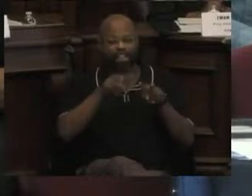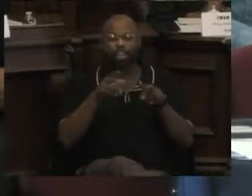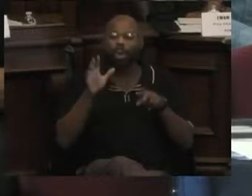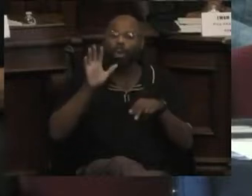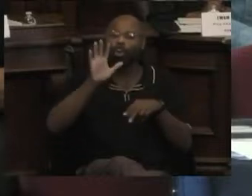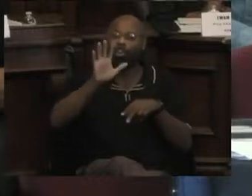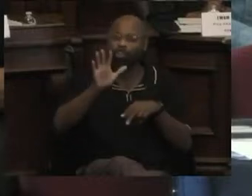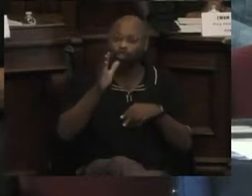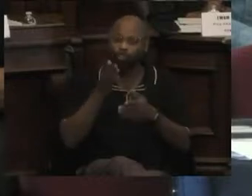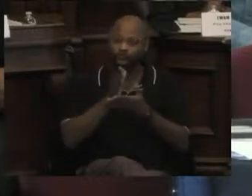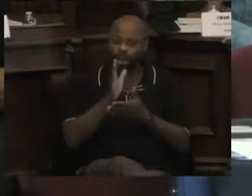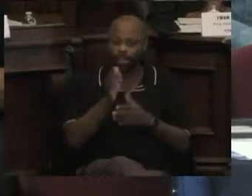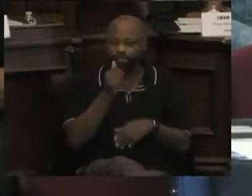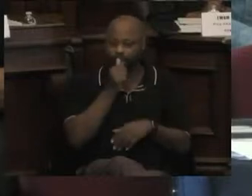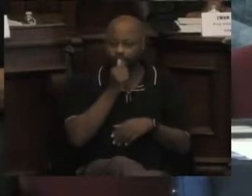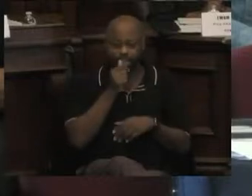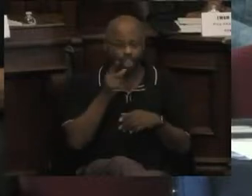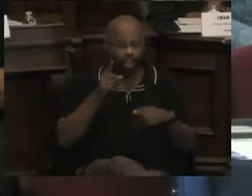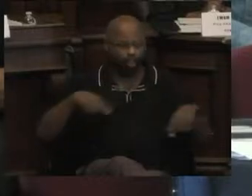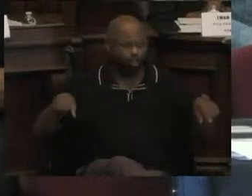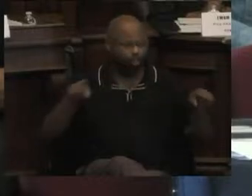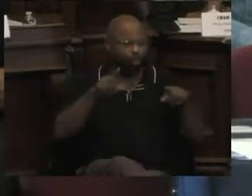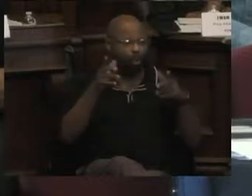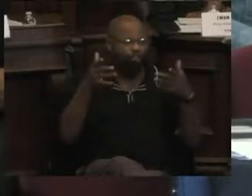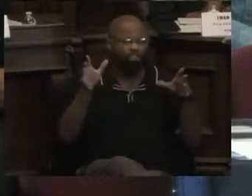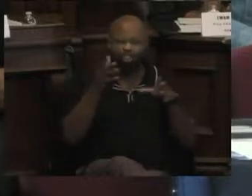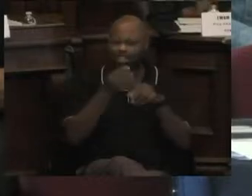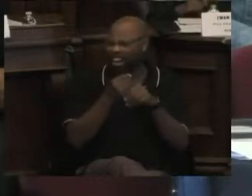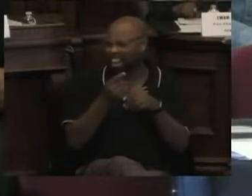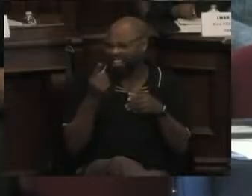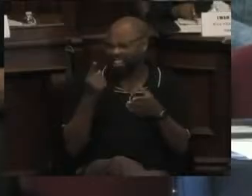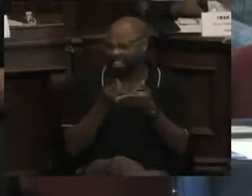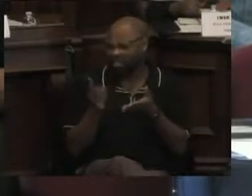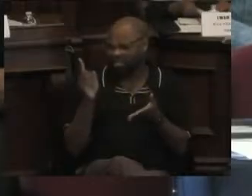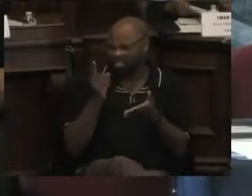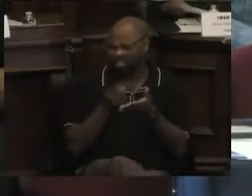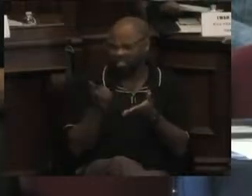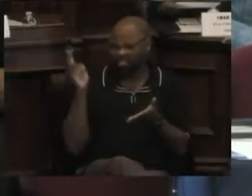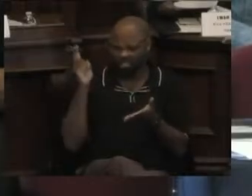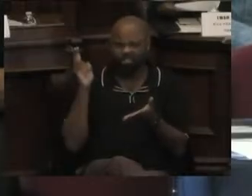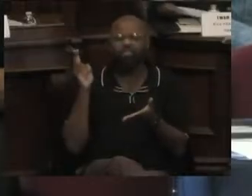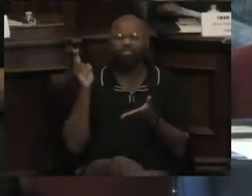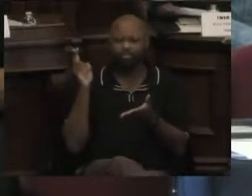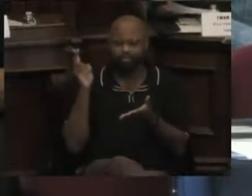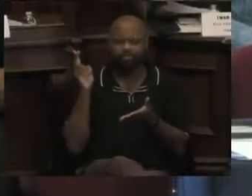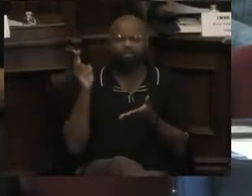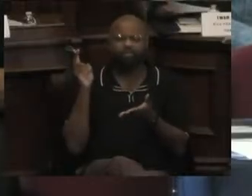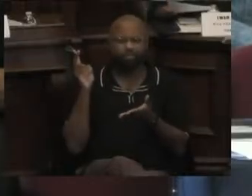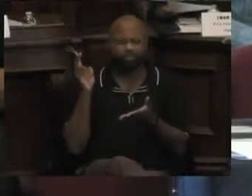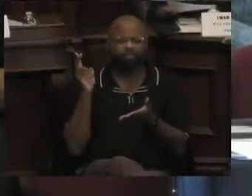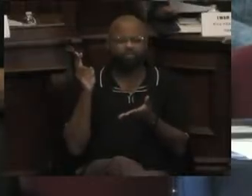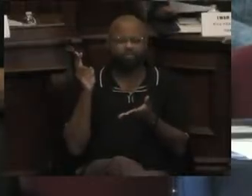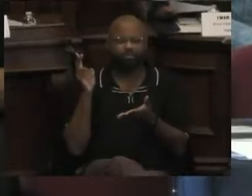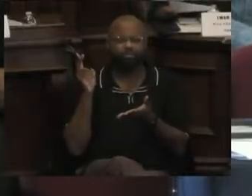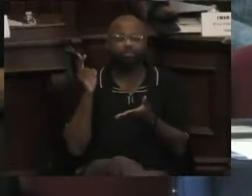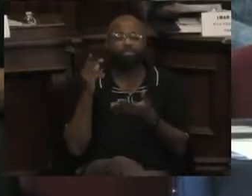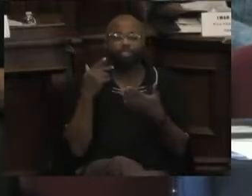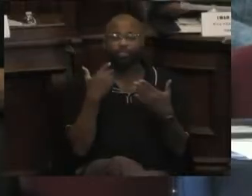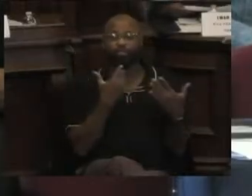produce the policing and community surveillance, your right to privacy. And you all